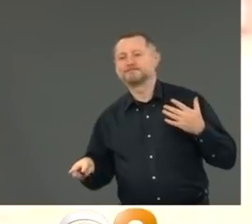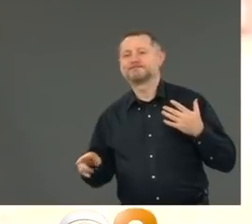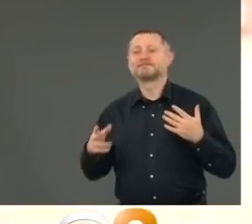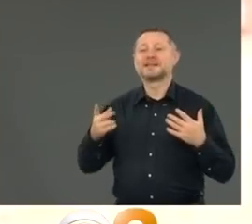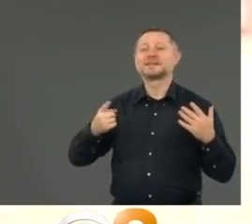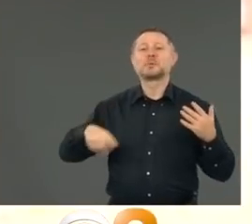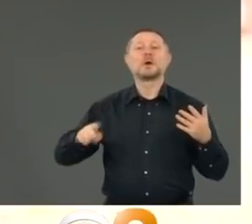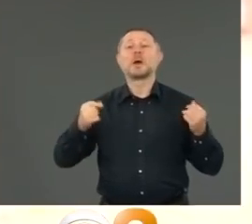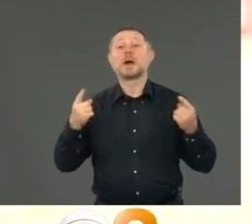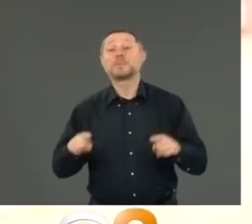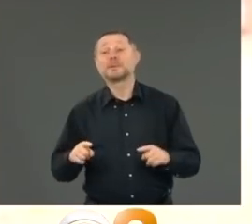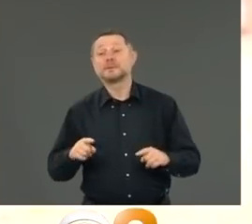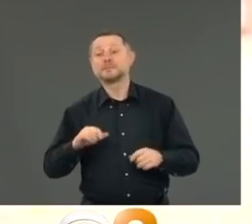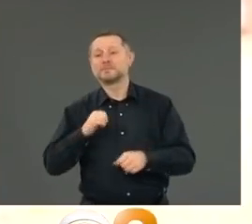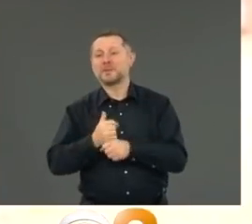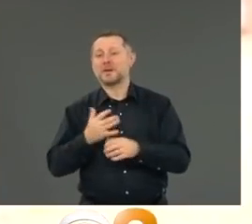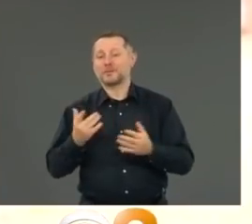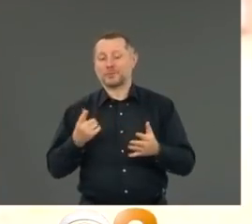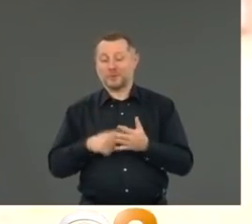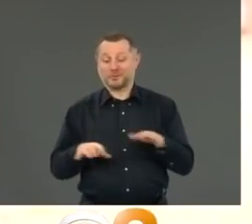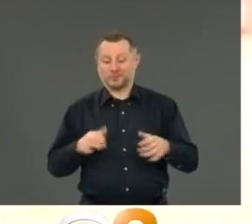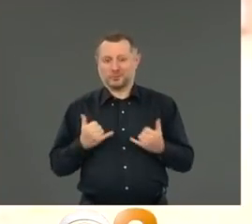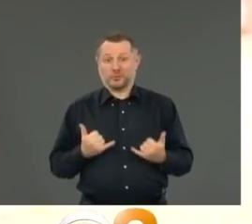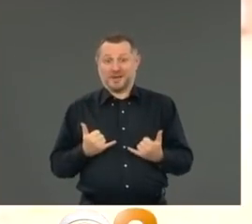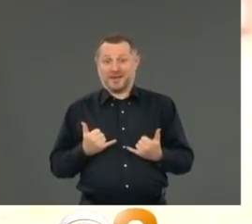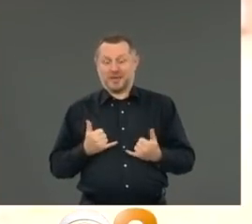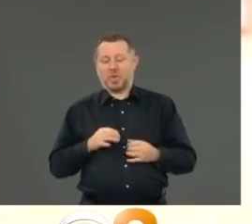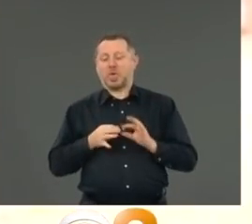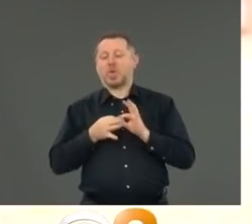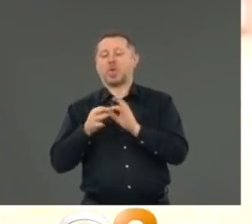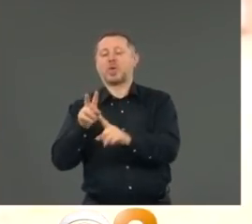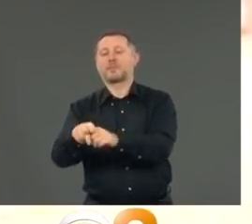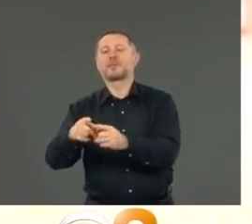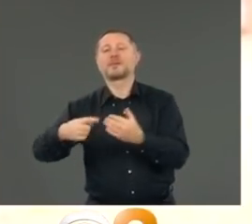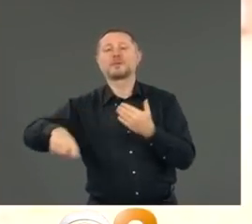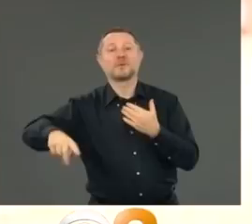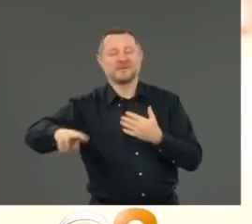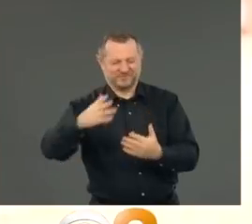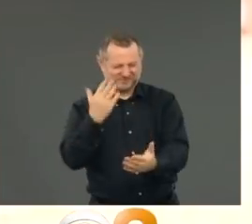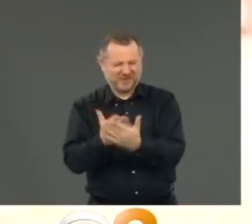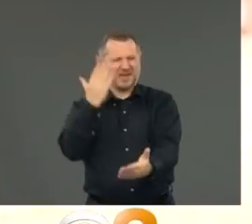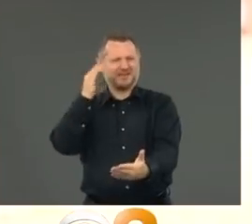SO FAR. BUT, WHAT DOES NEXT WEEK LOOK LIKE?